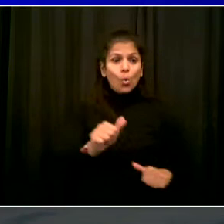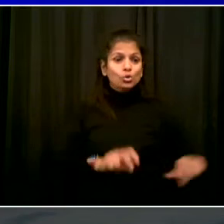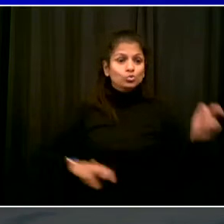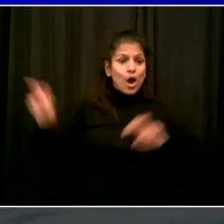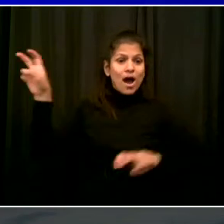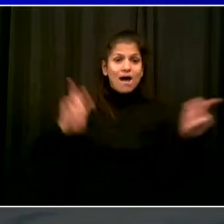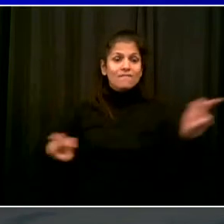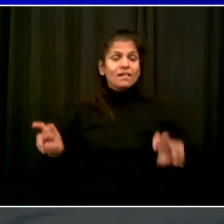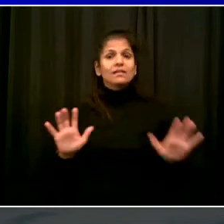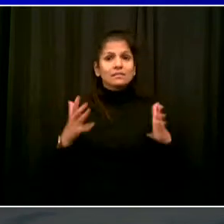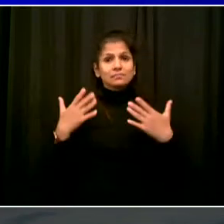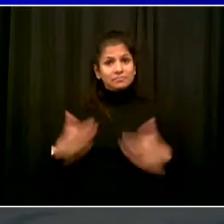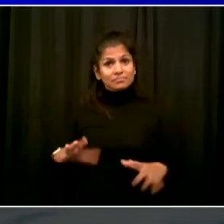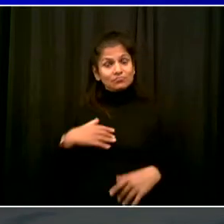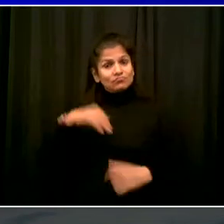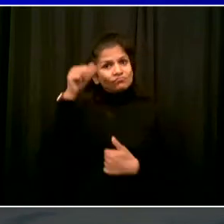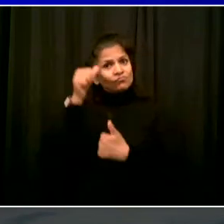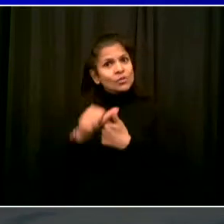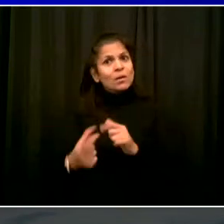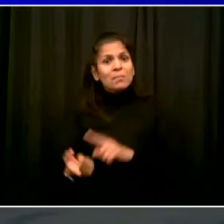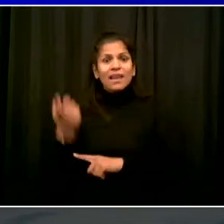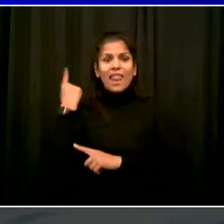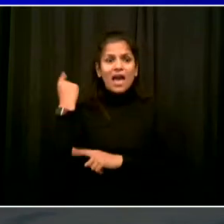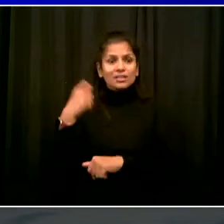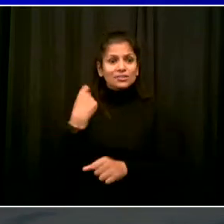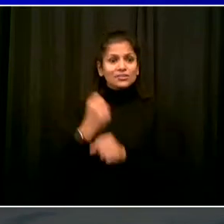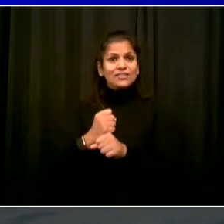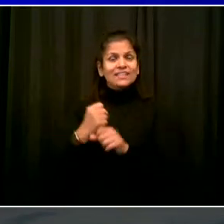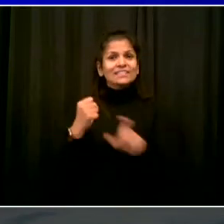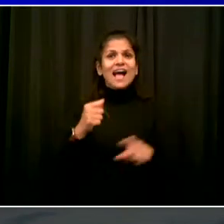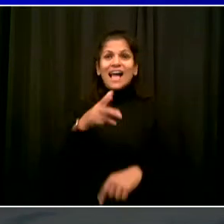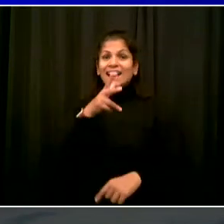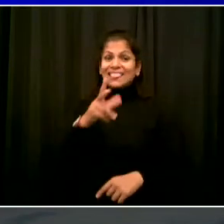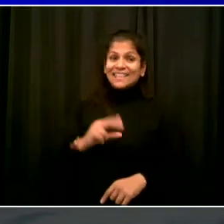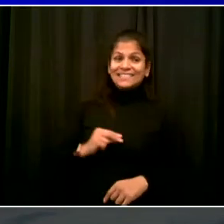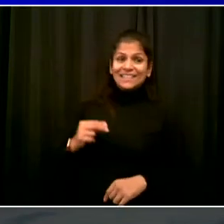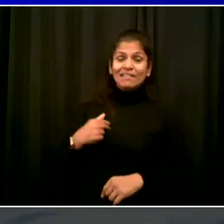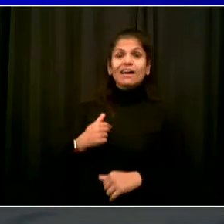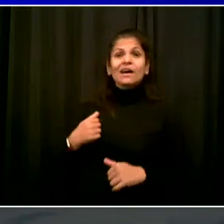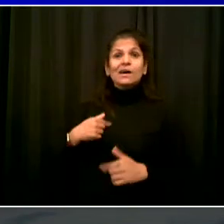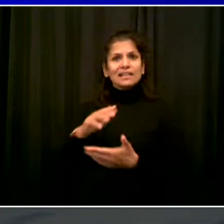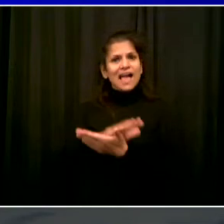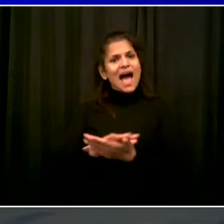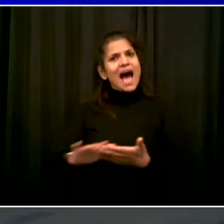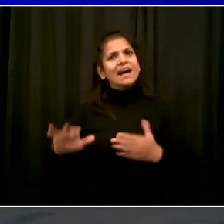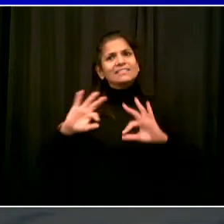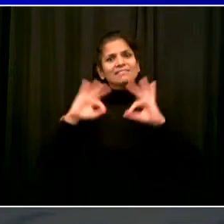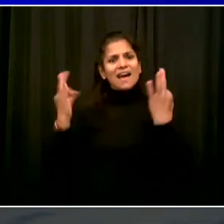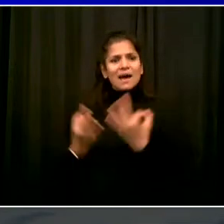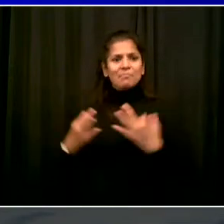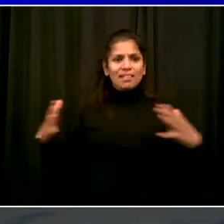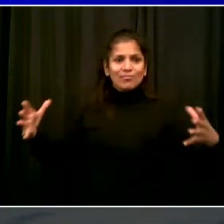LAST YEAR, WHICH WAS THE FFIRST TIME THAT MY